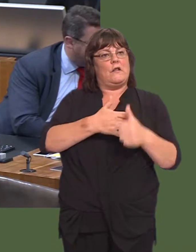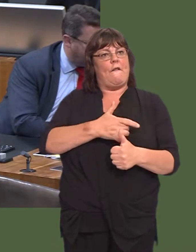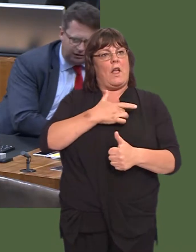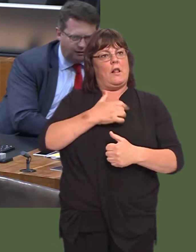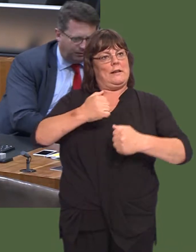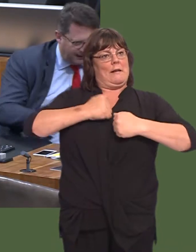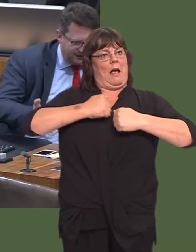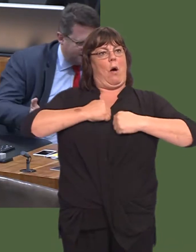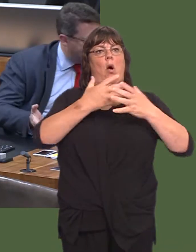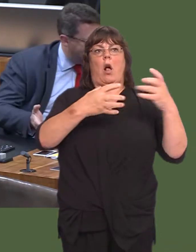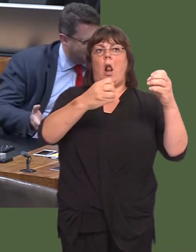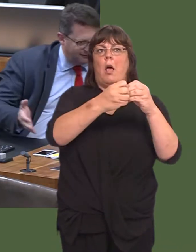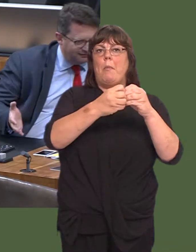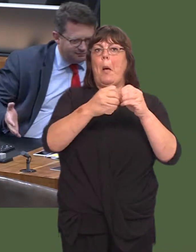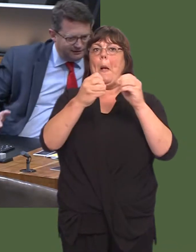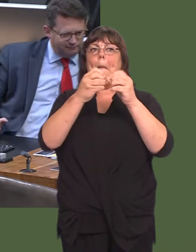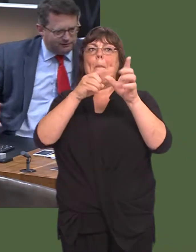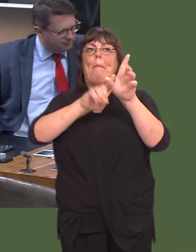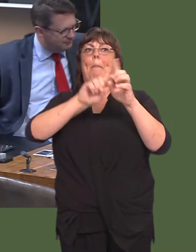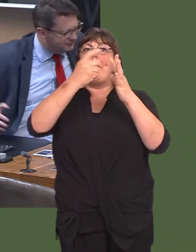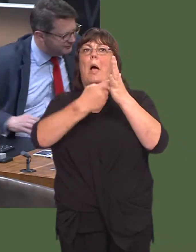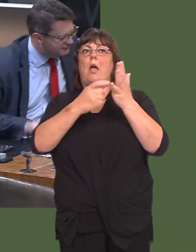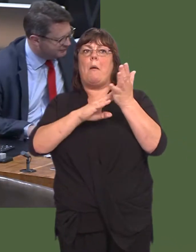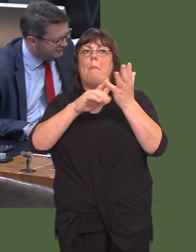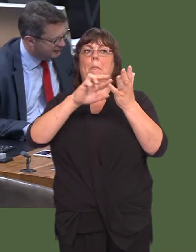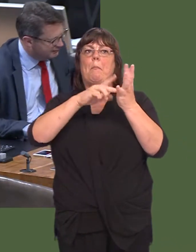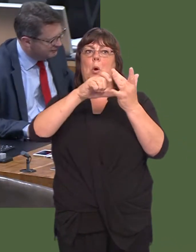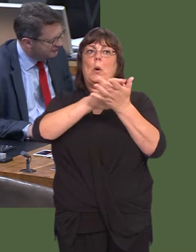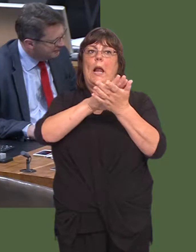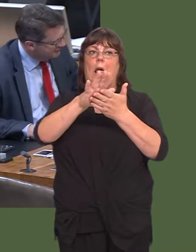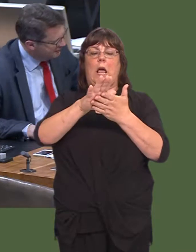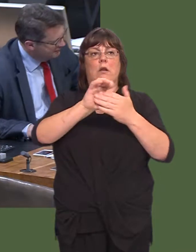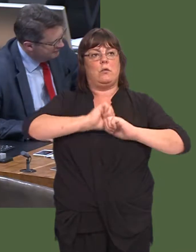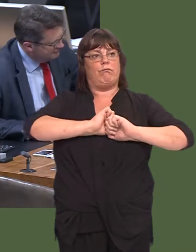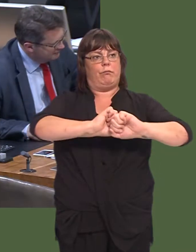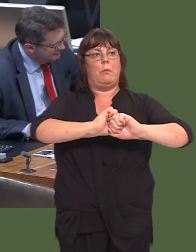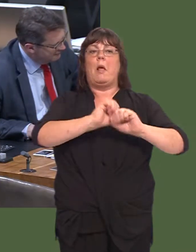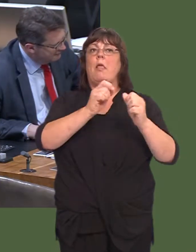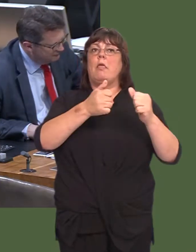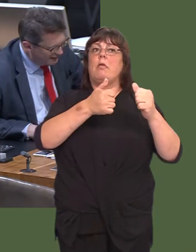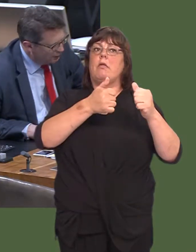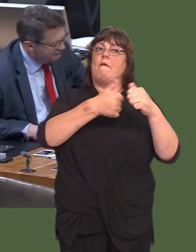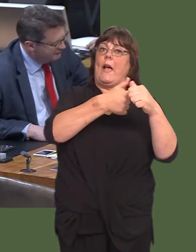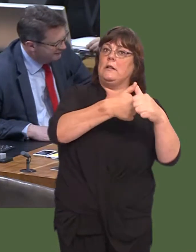Bayern Munich, if I remember rightly, is fan owned. Itís a model that is used quite regularly in Germany.